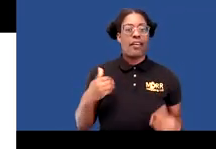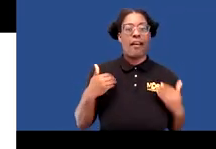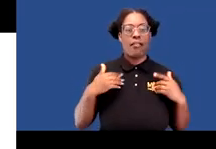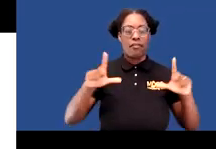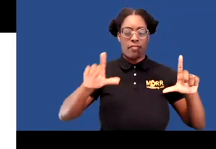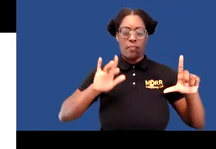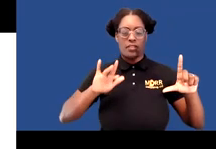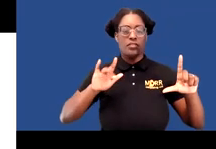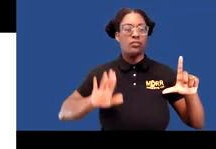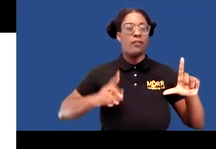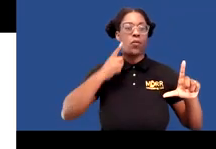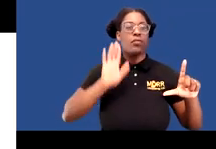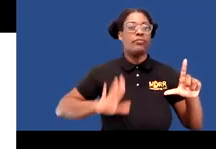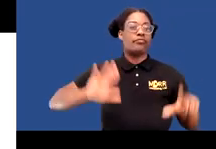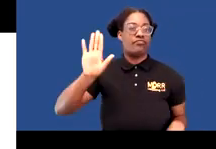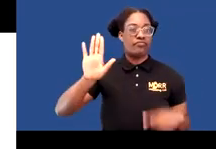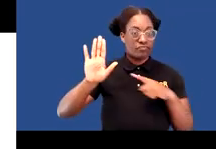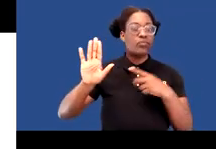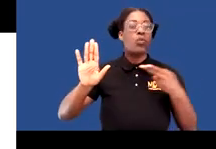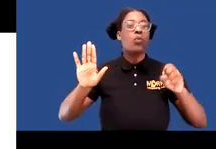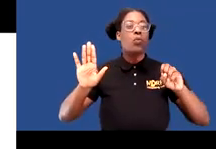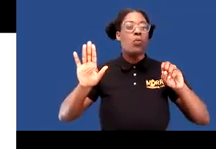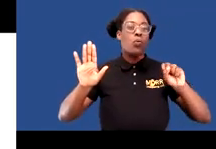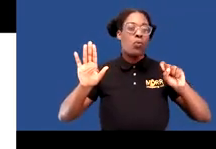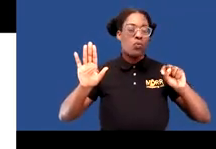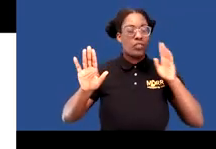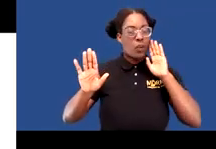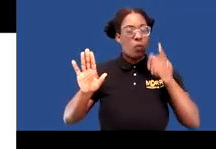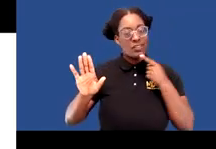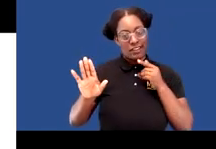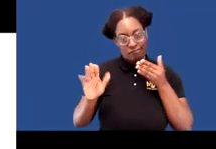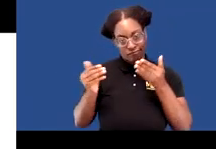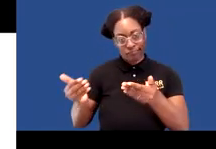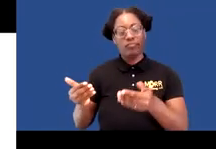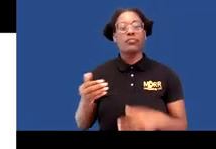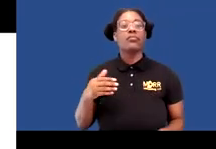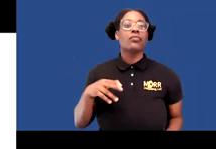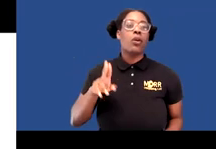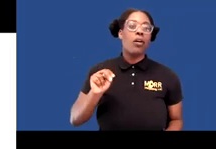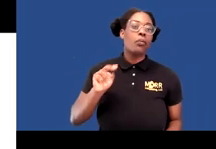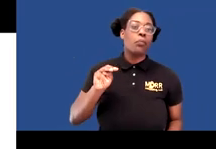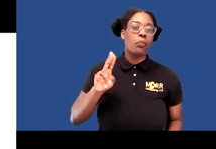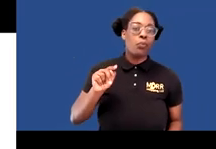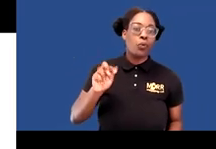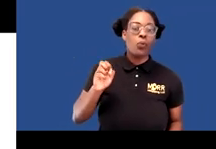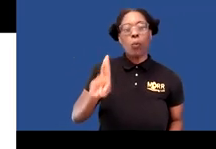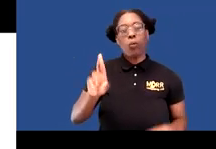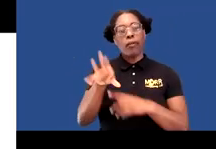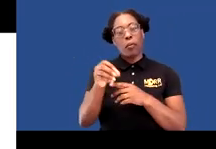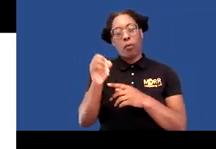and then wait for the host to indicate your turn and to unmute you. Please begin your turn by giving your name.